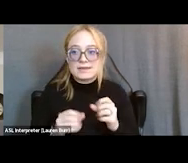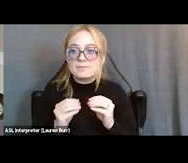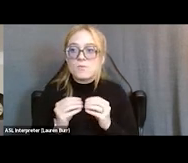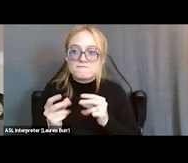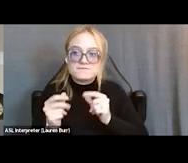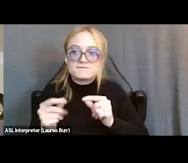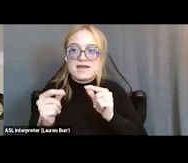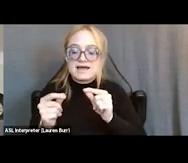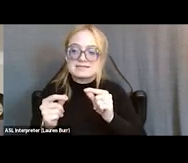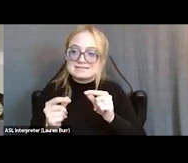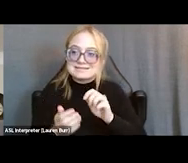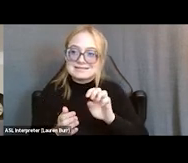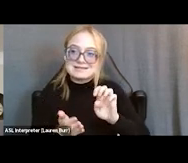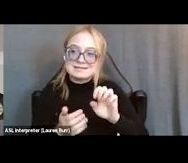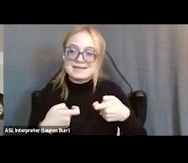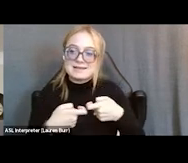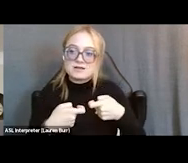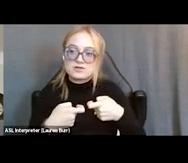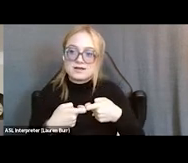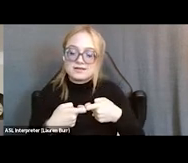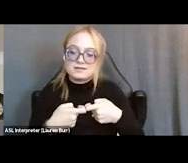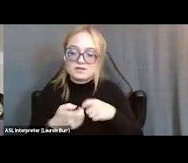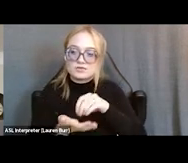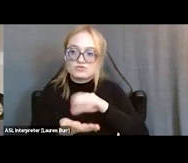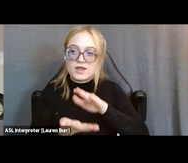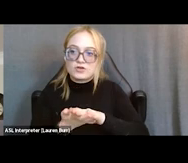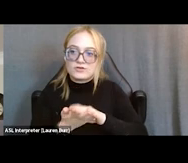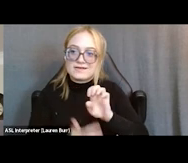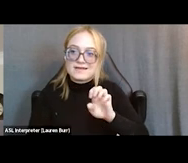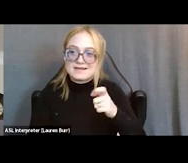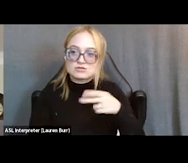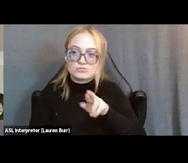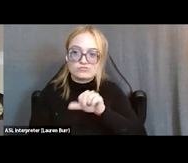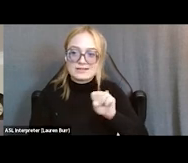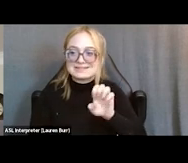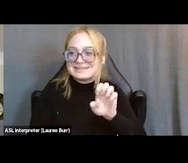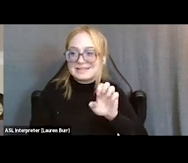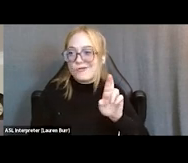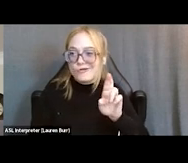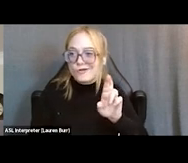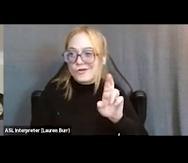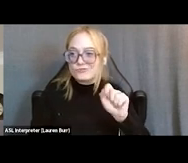Electronic Records Express. The usual easiest way to do it is to ask for the office medical relation